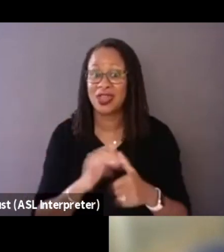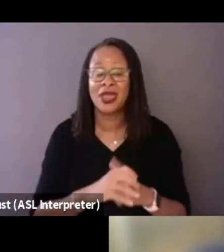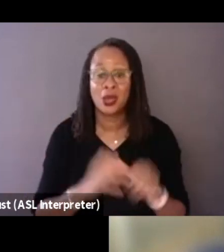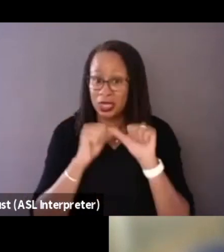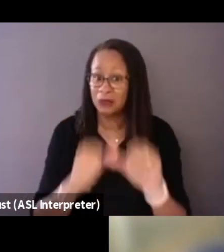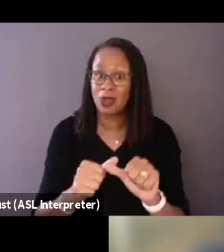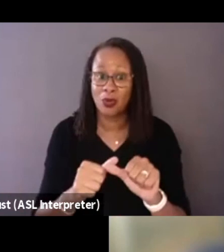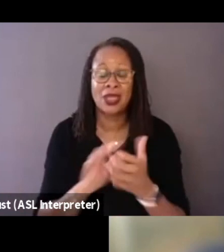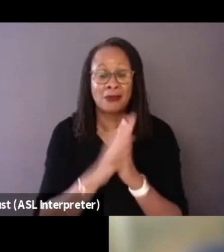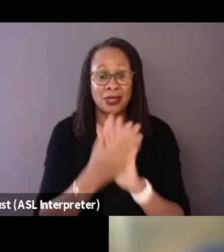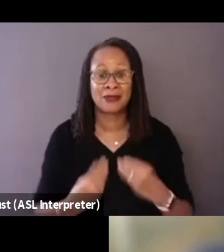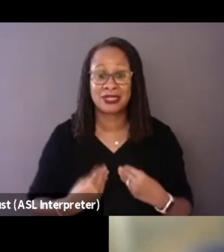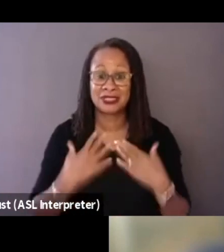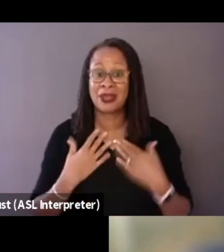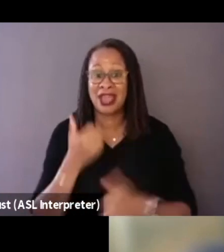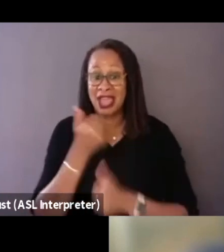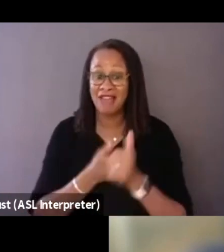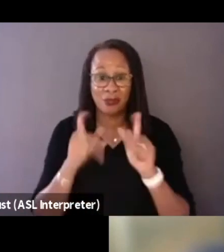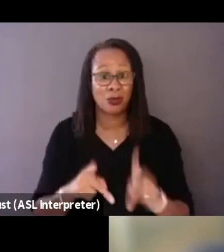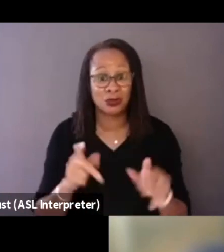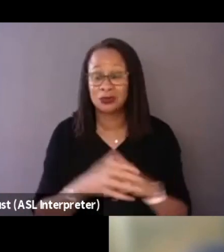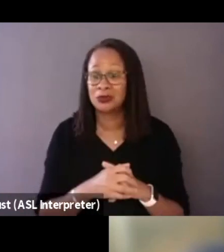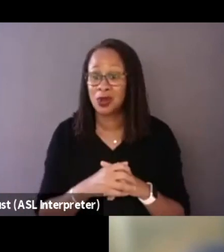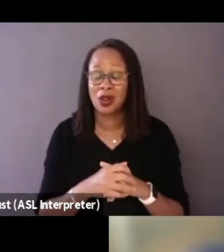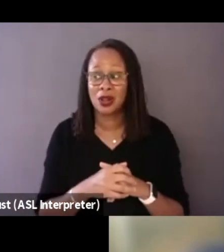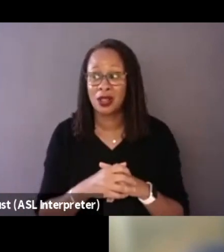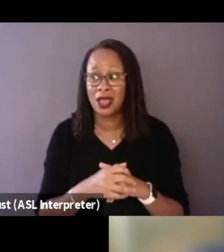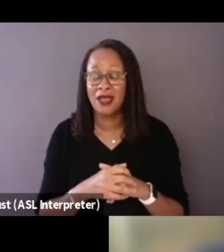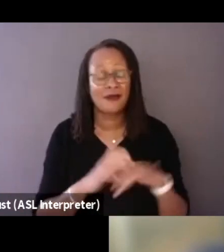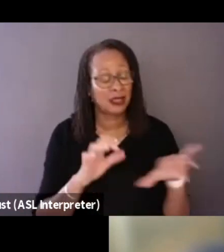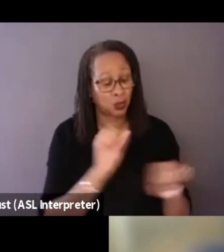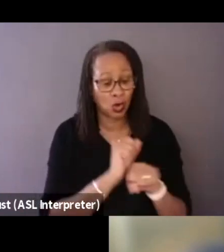Everybody that I've ever worked with in a documentary who I've been grateful enough